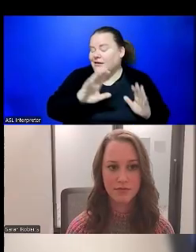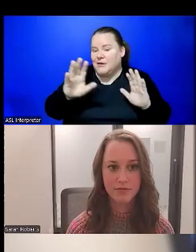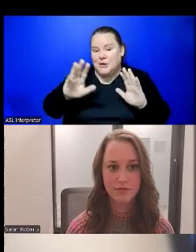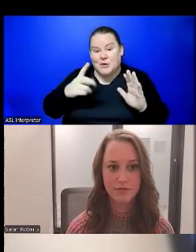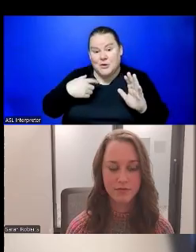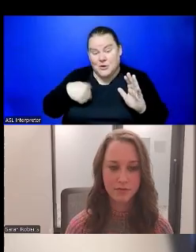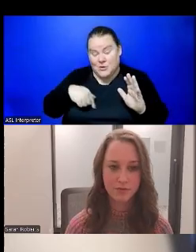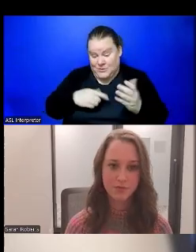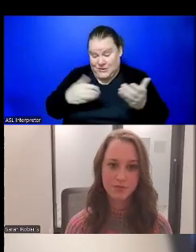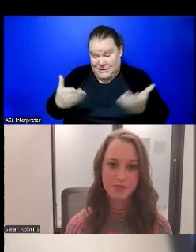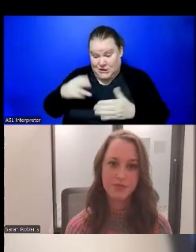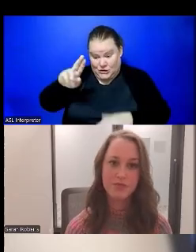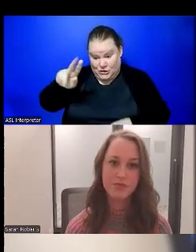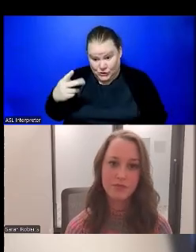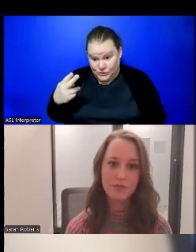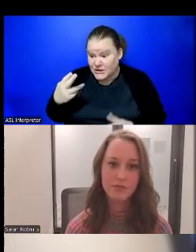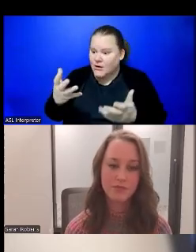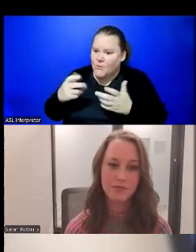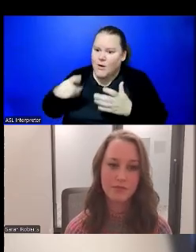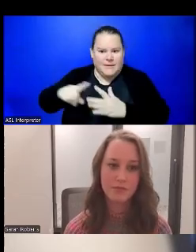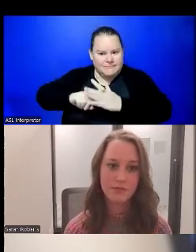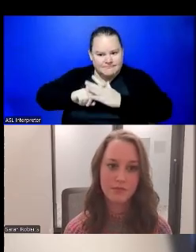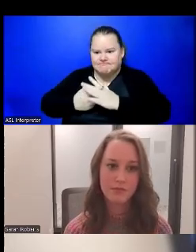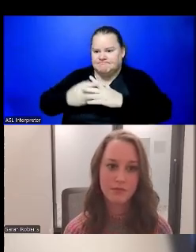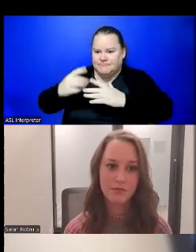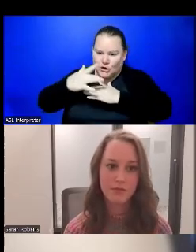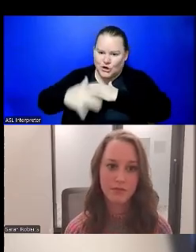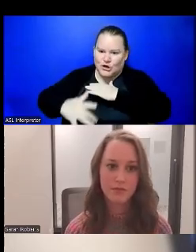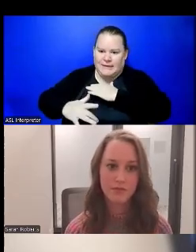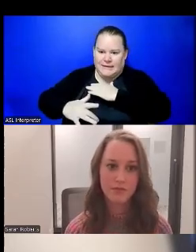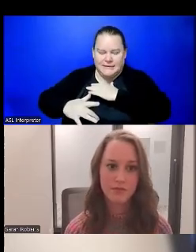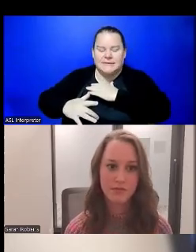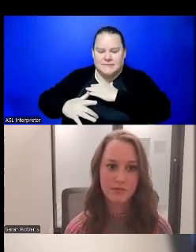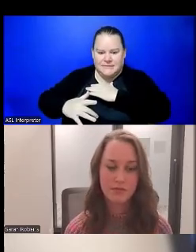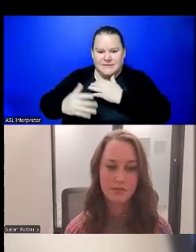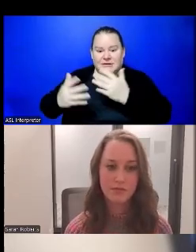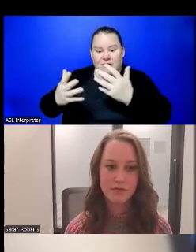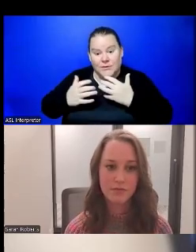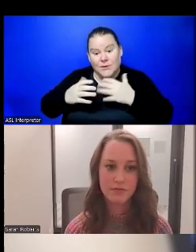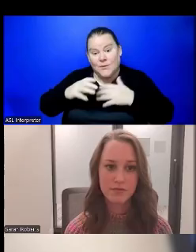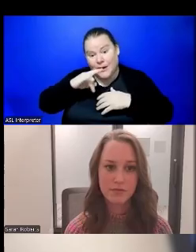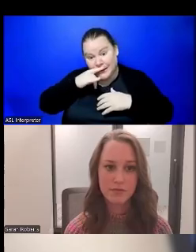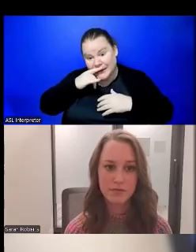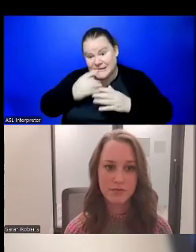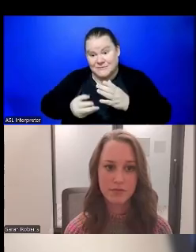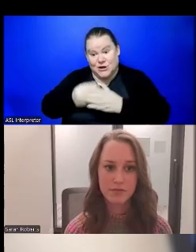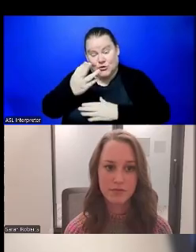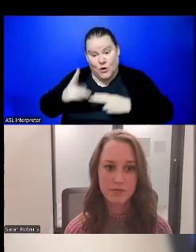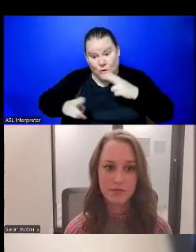Utah of getting them started much earlier. We are trying to get kids on growth hormone by the time they're about two to